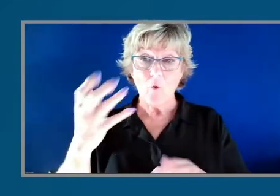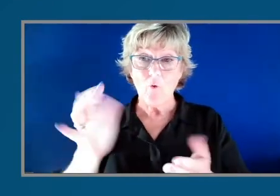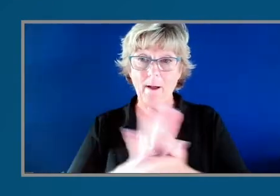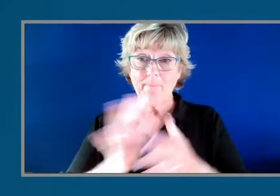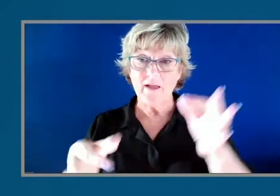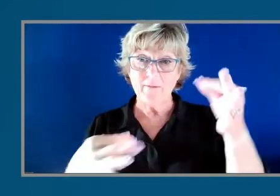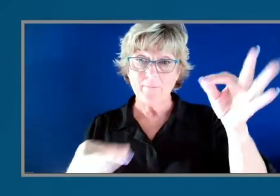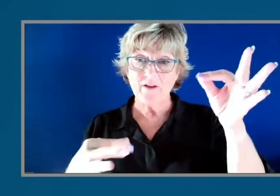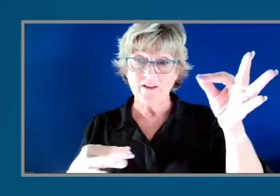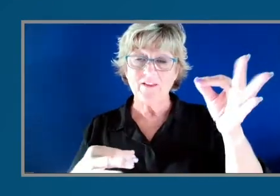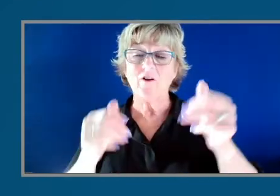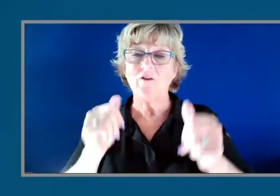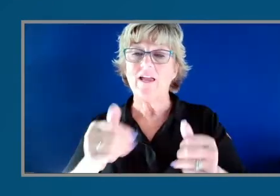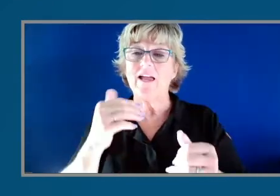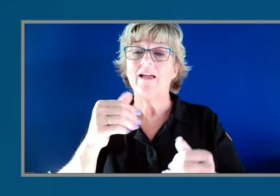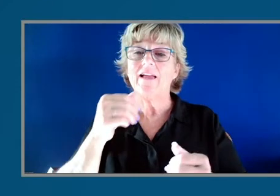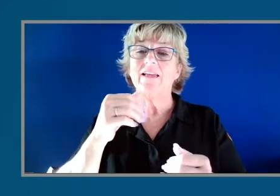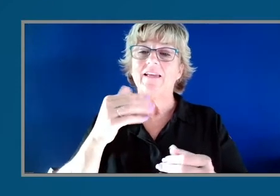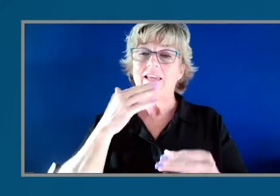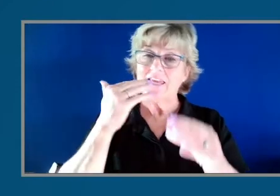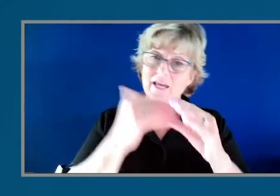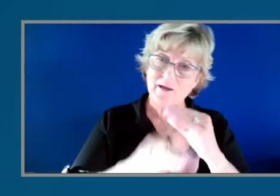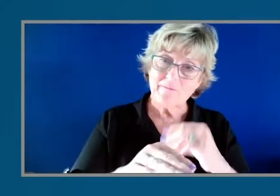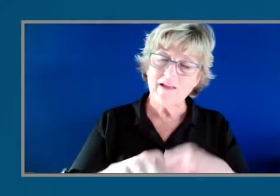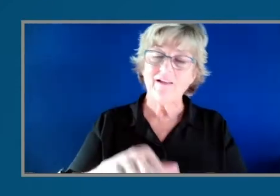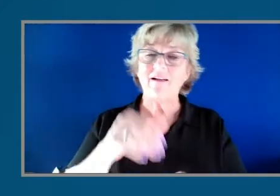Studio: If you chose the paper only option, you have the same options to email mail or drop off in person.